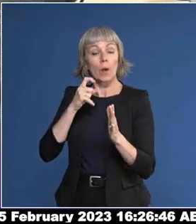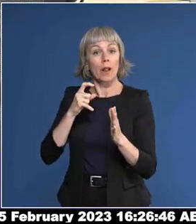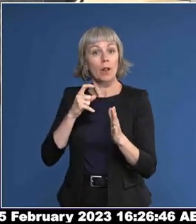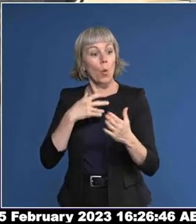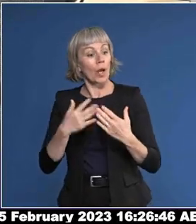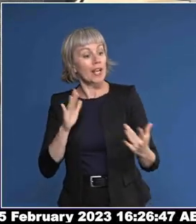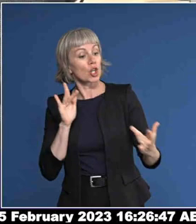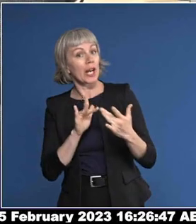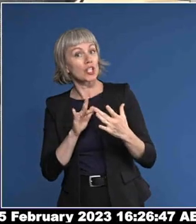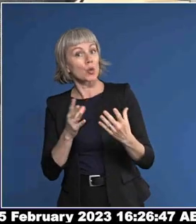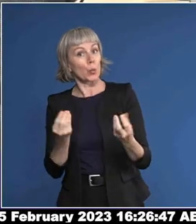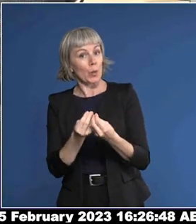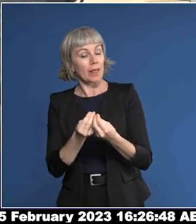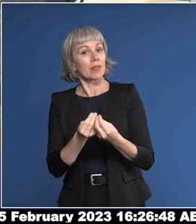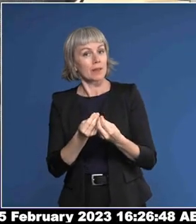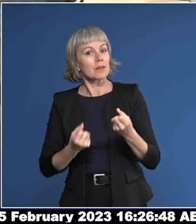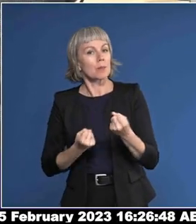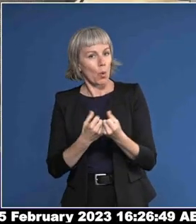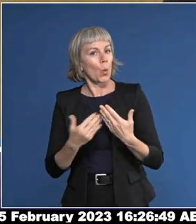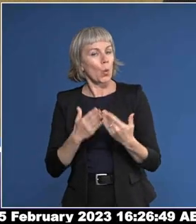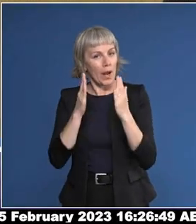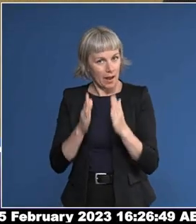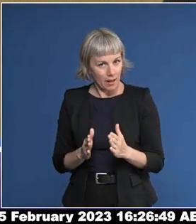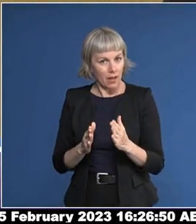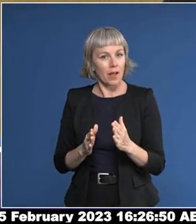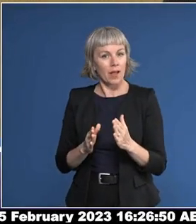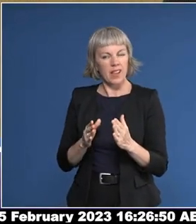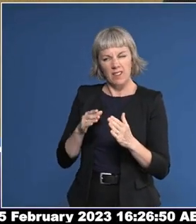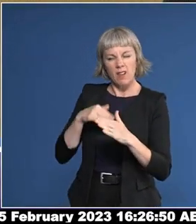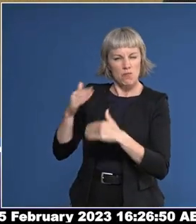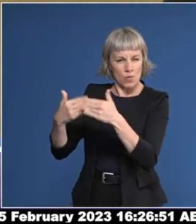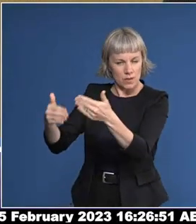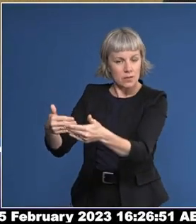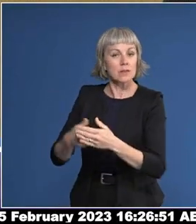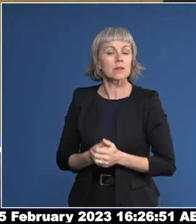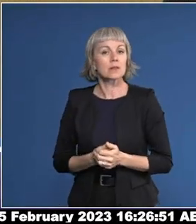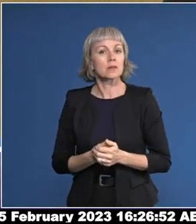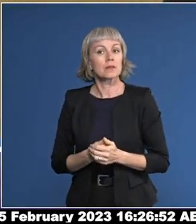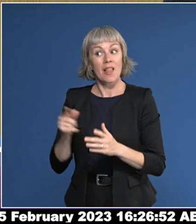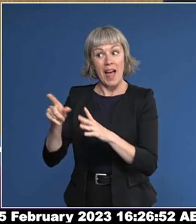And in that request for service process, the agency indicates some reporting requirements